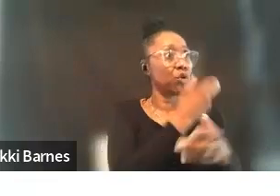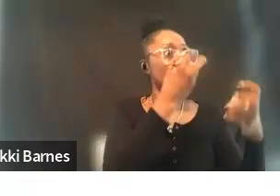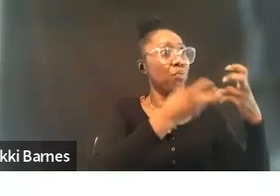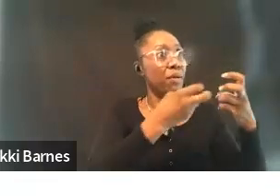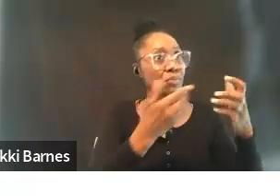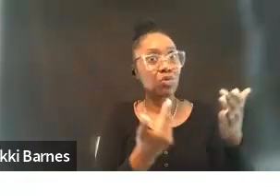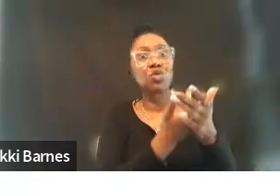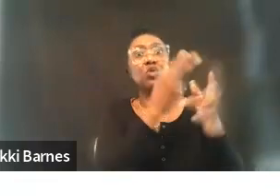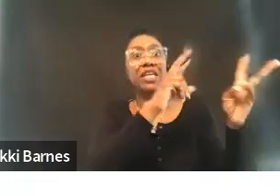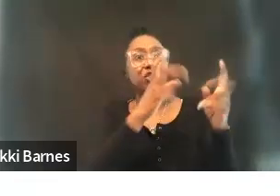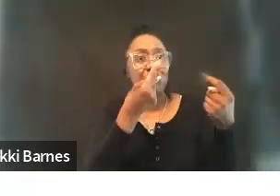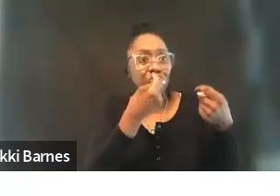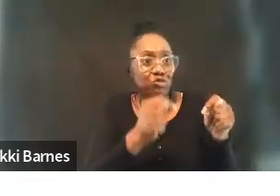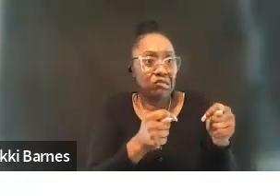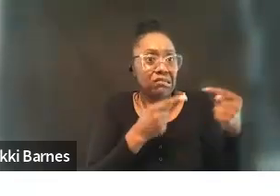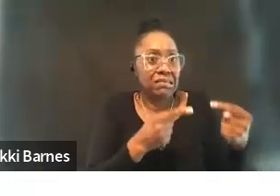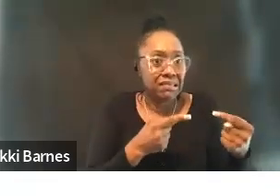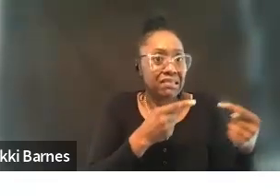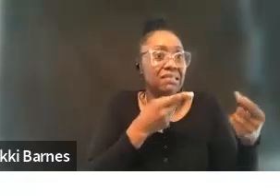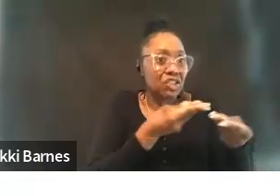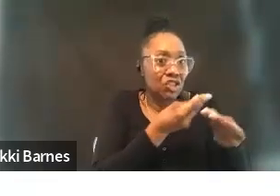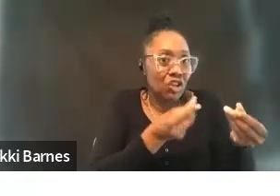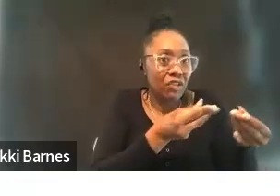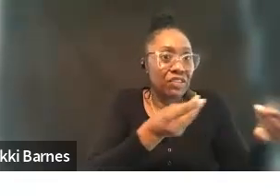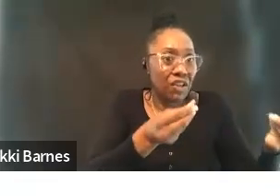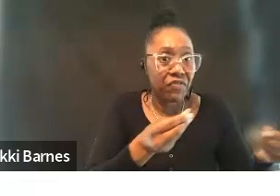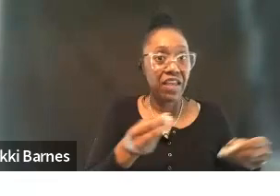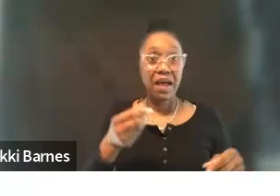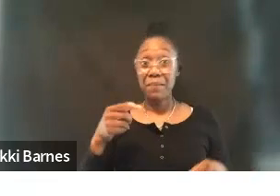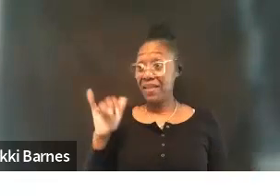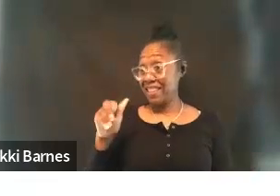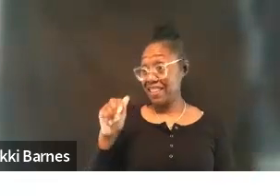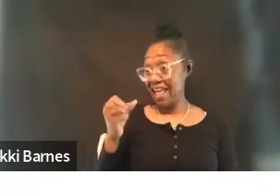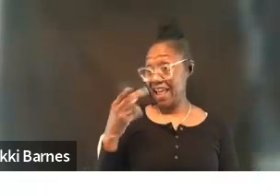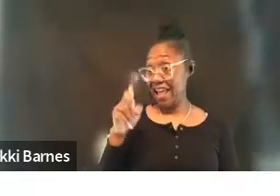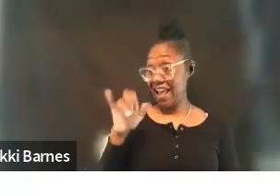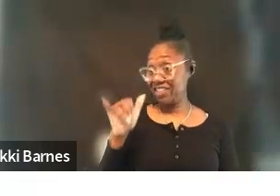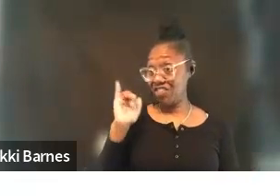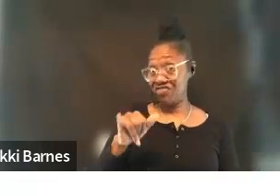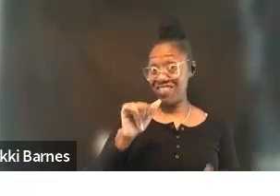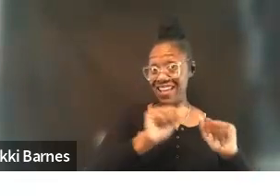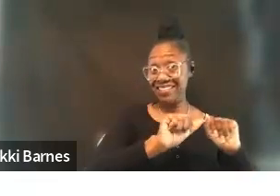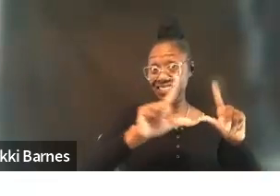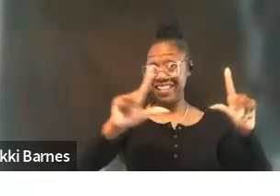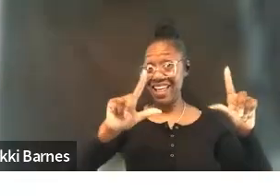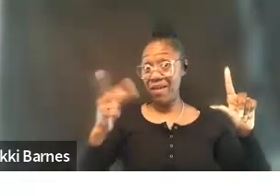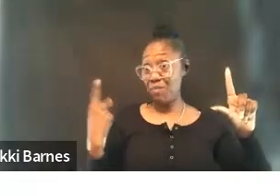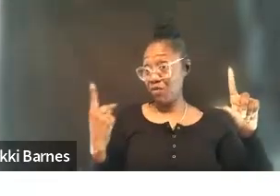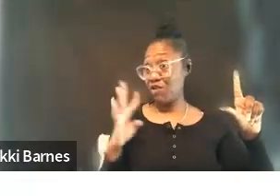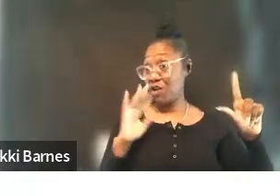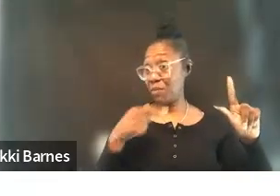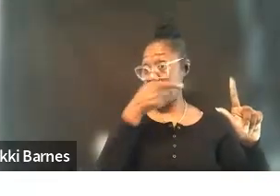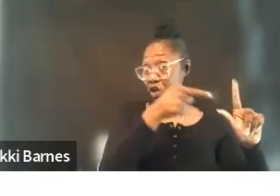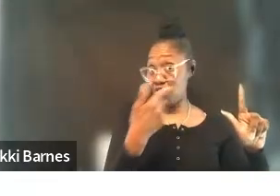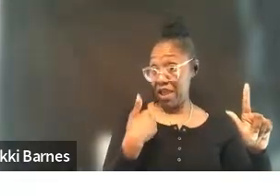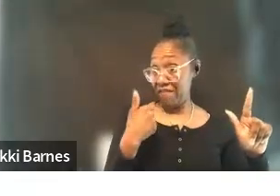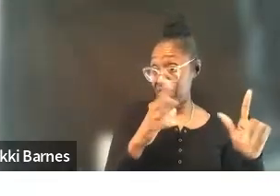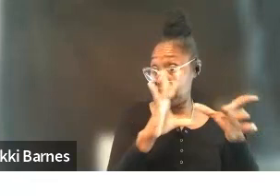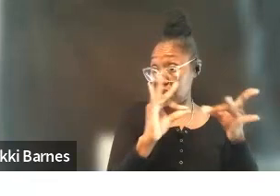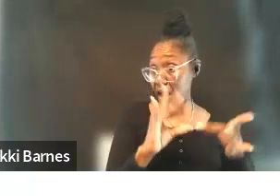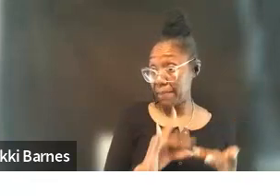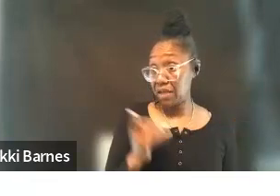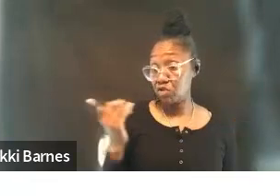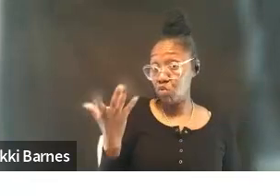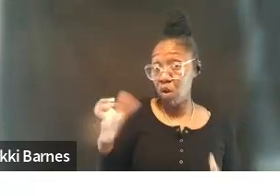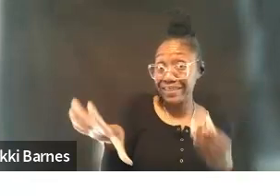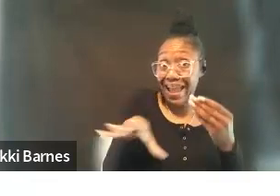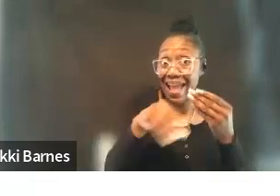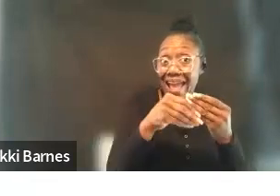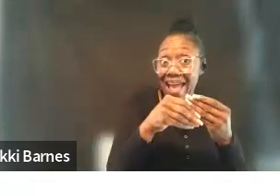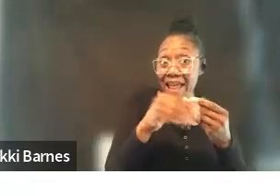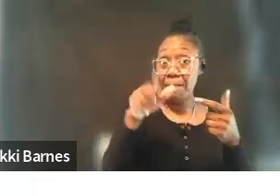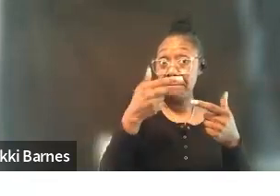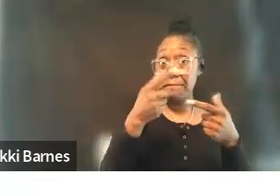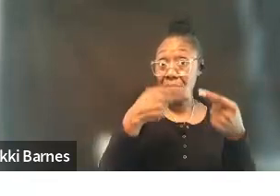Actually I don't know this is the slide you and I talked about. You, you may have some comments on too, so before I go to the next slide, I don't know if there's anything you want to add or share here.